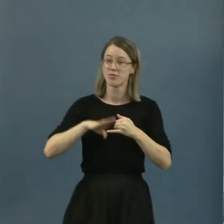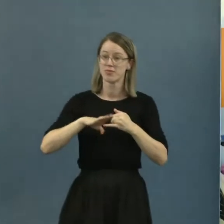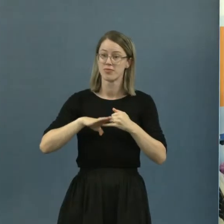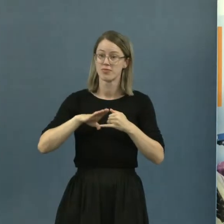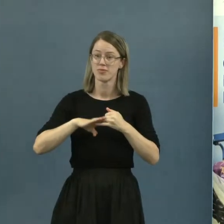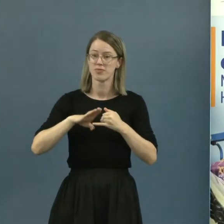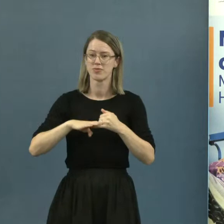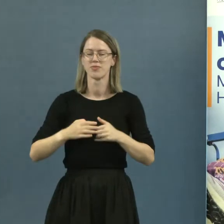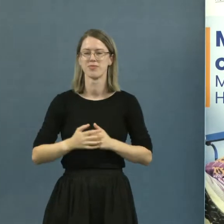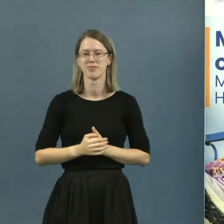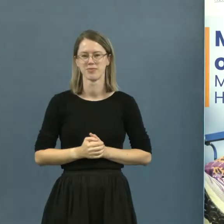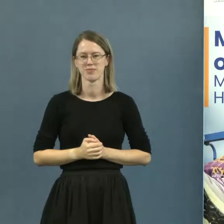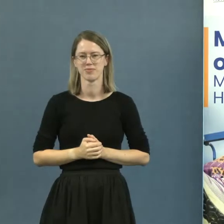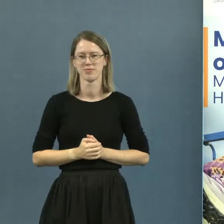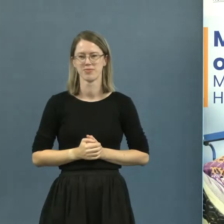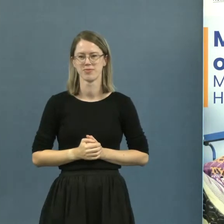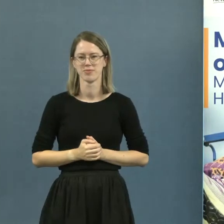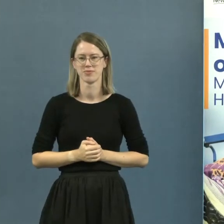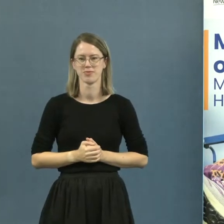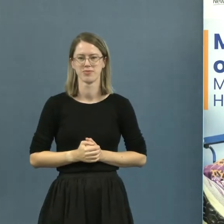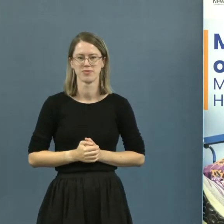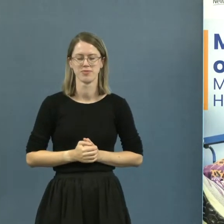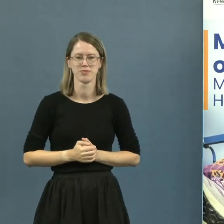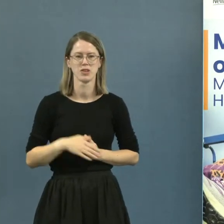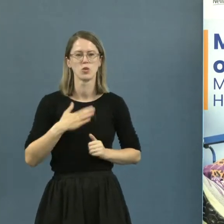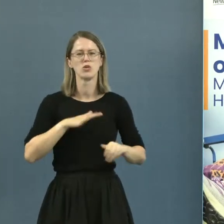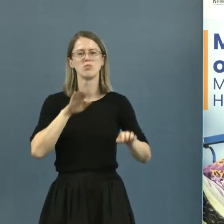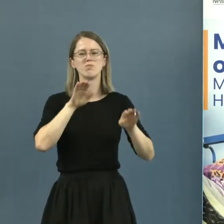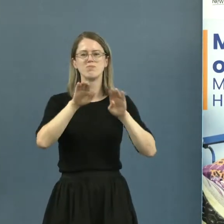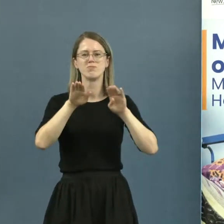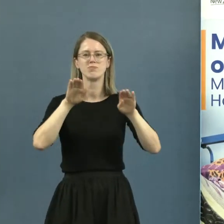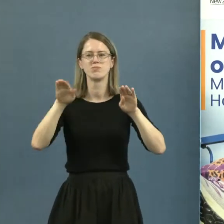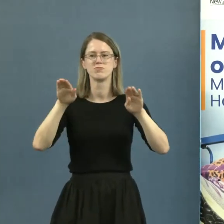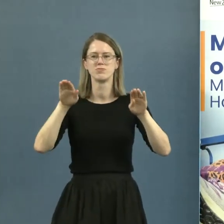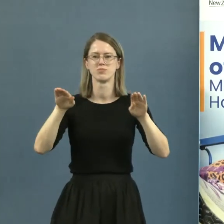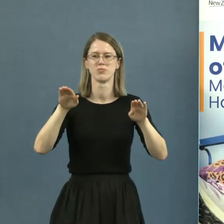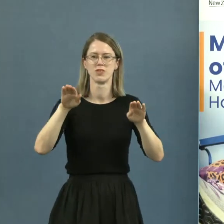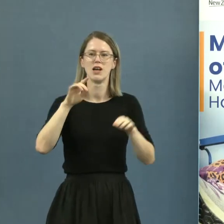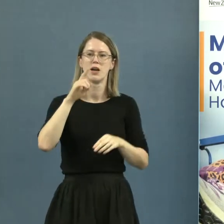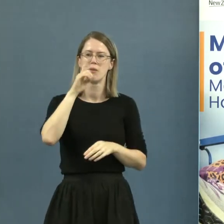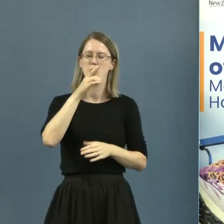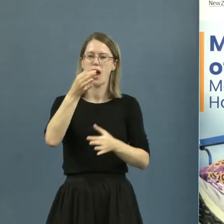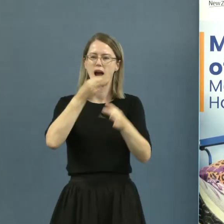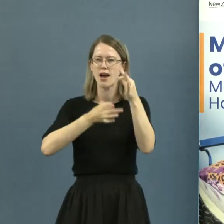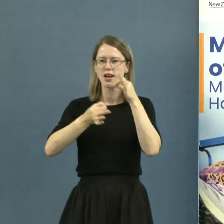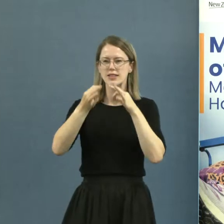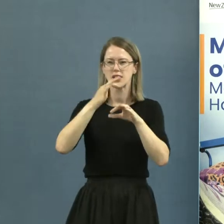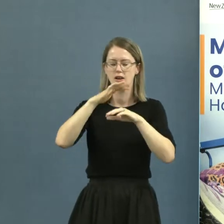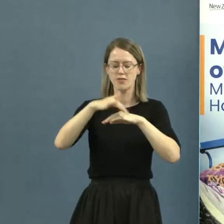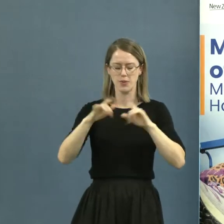I'd like to finish with a couple of reminders about